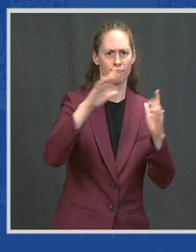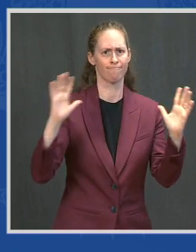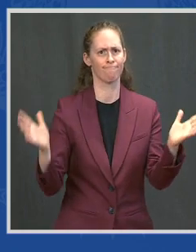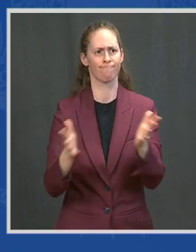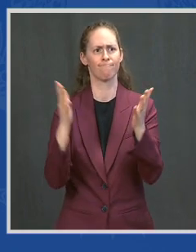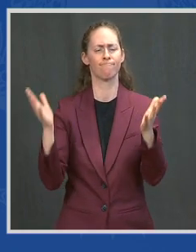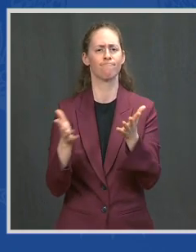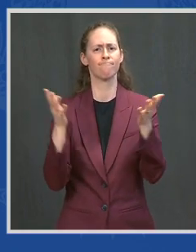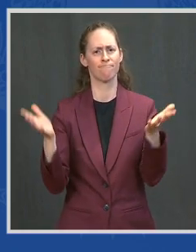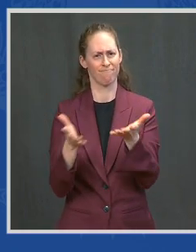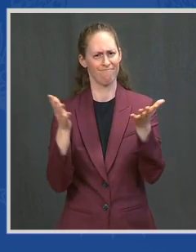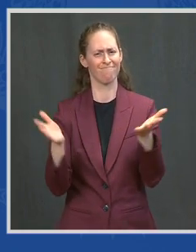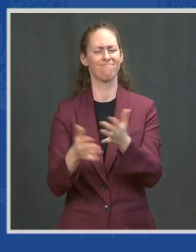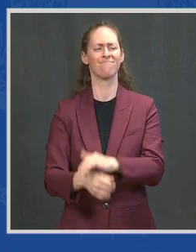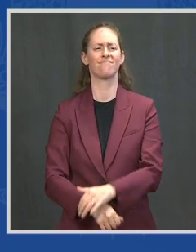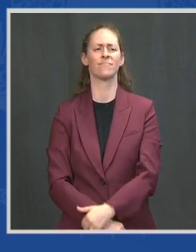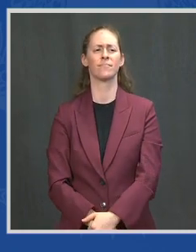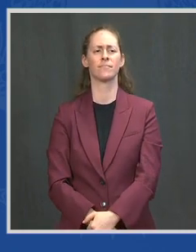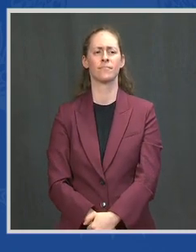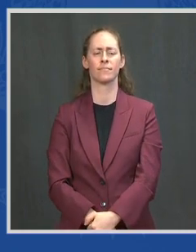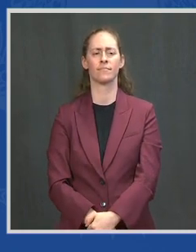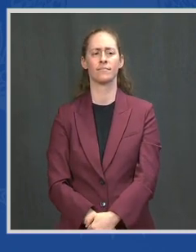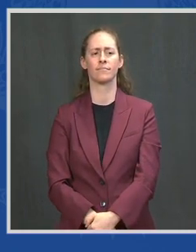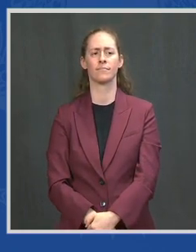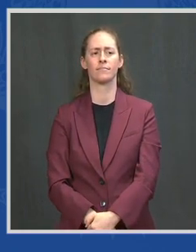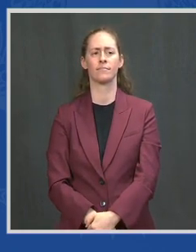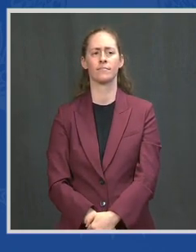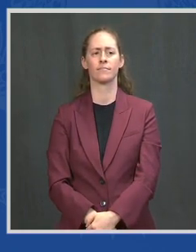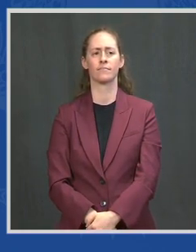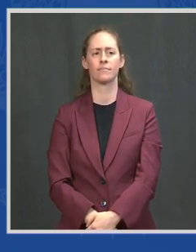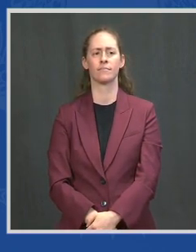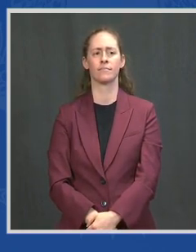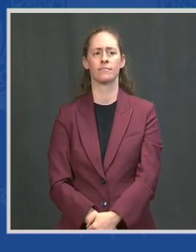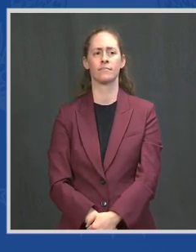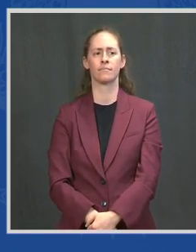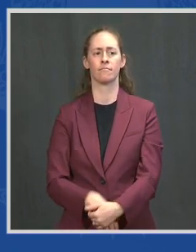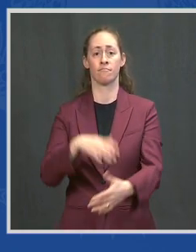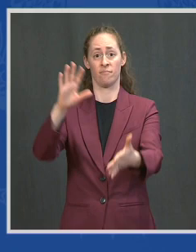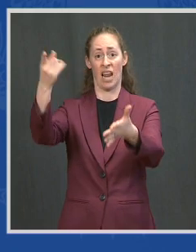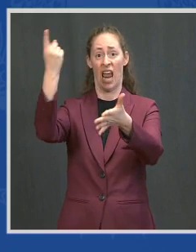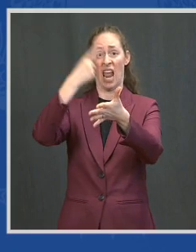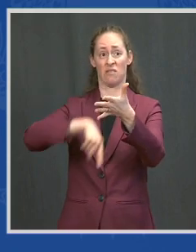And beginning next week, we'll be shipping new allocations of vaccine to rural health clinics,